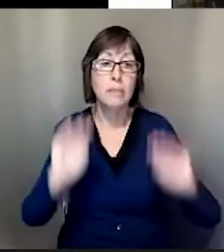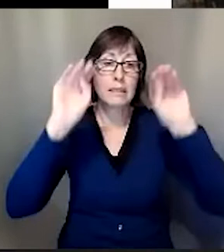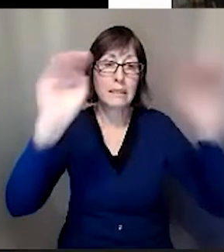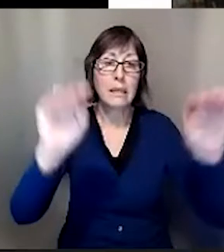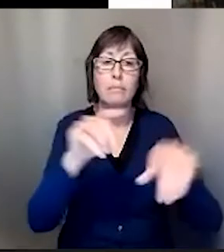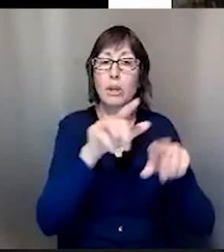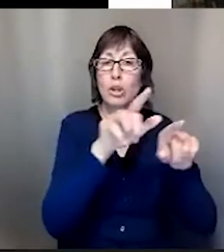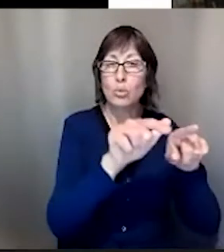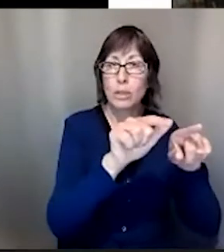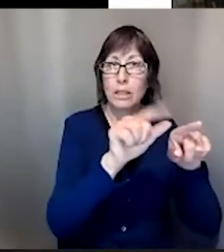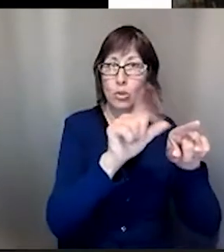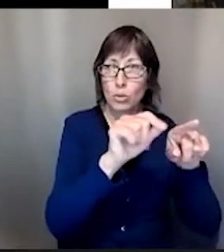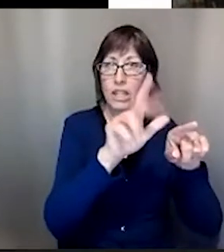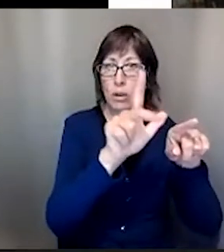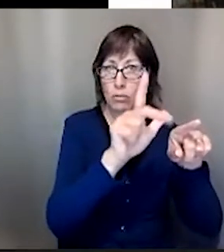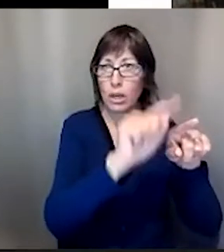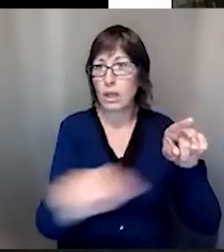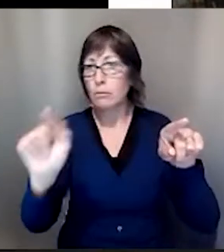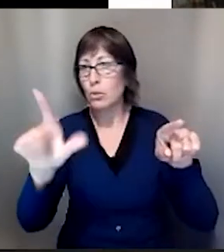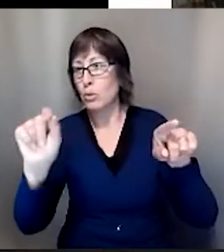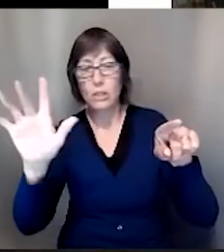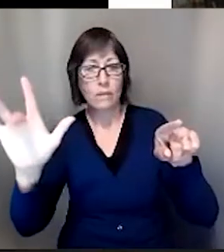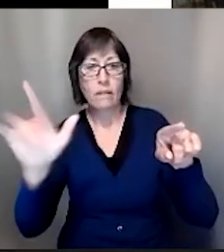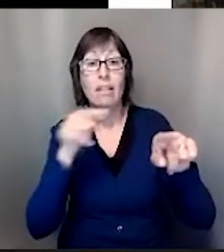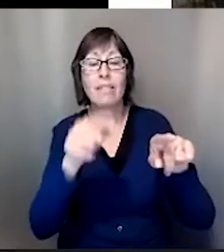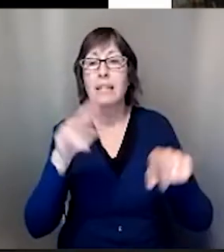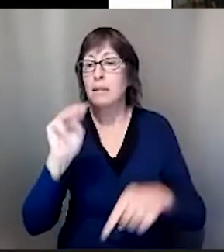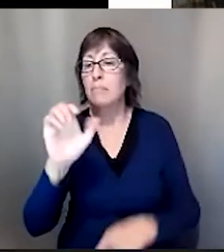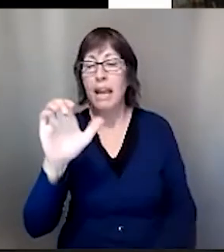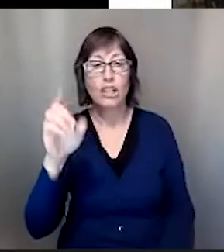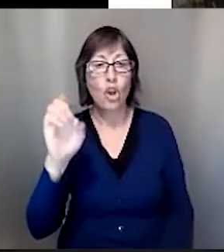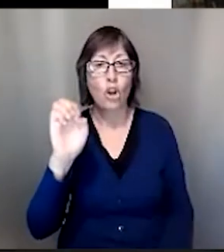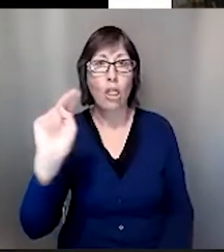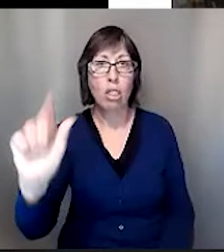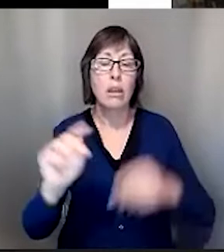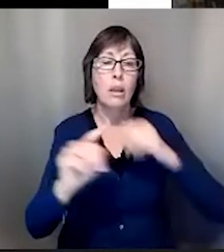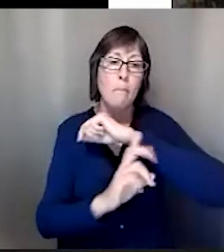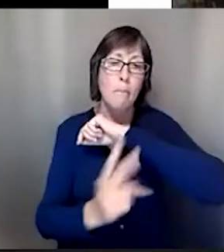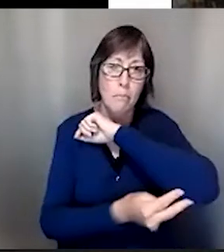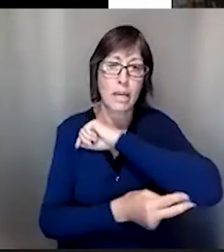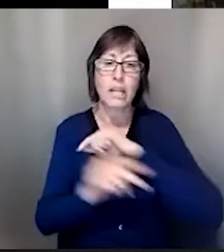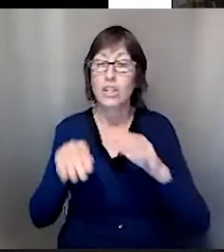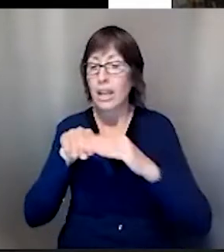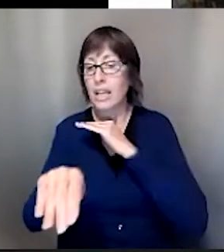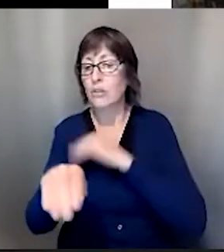This is MacDonald Bridge (MacDonald Avenue S.E.) going into the community of Ramsay (adjacent